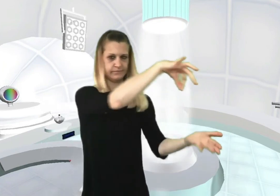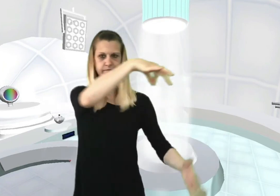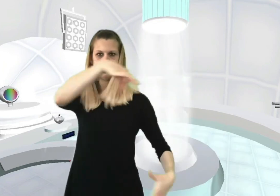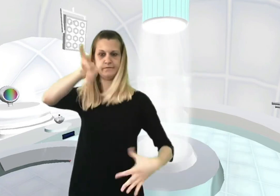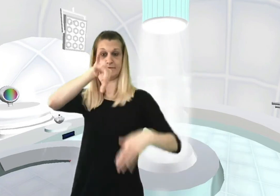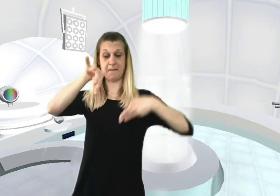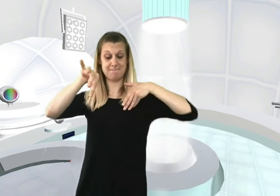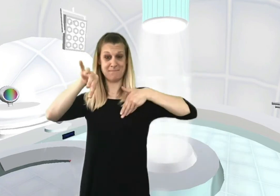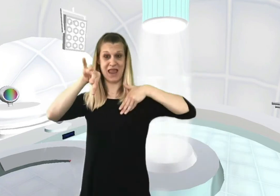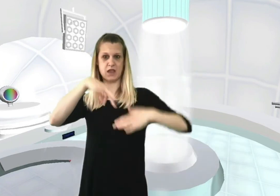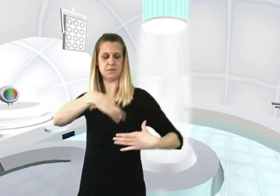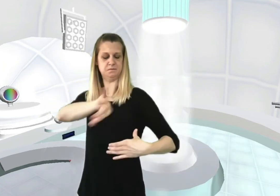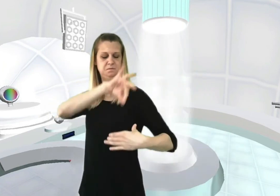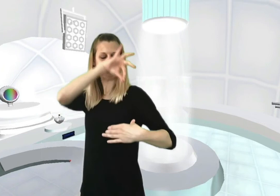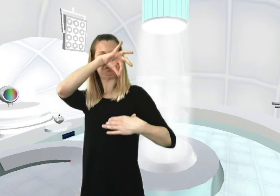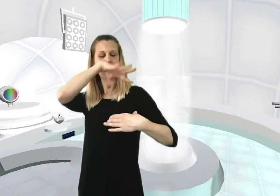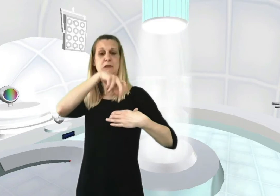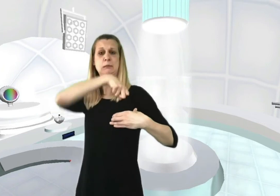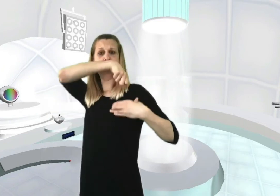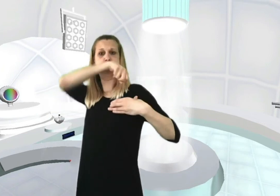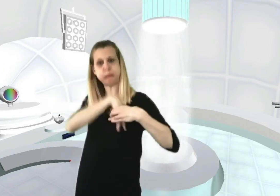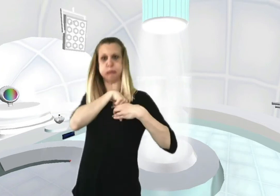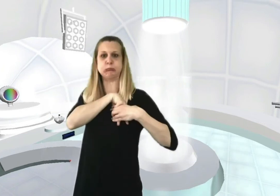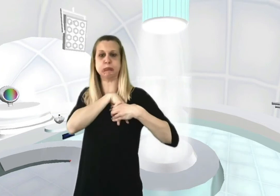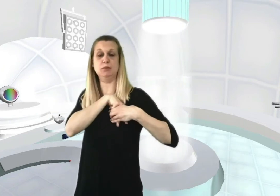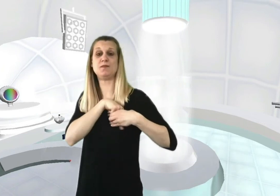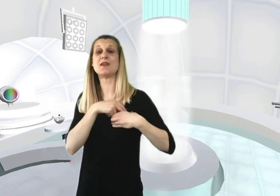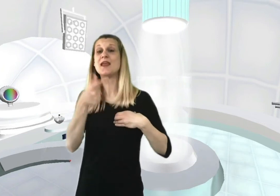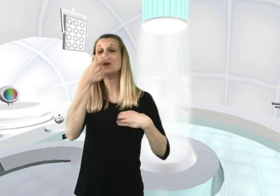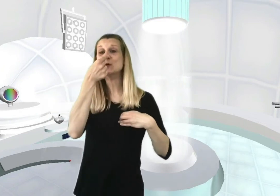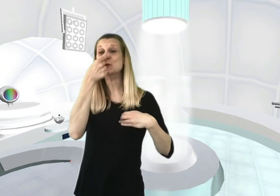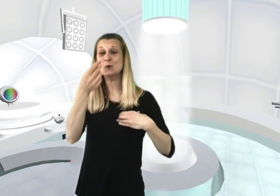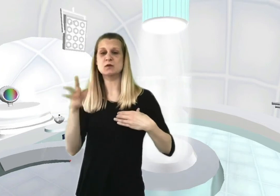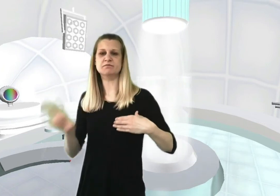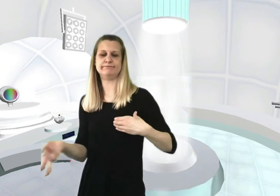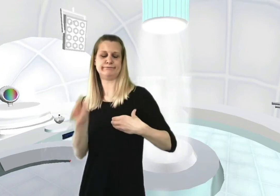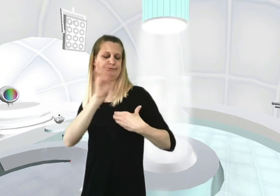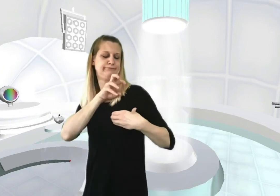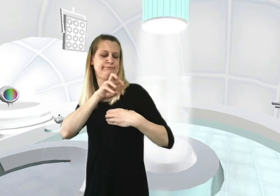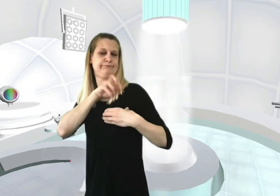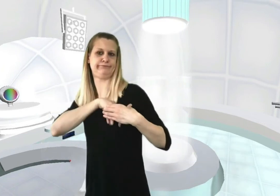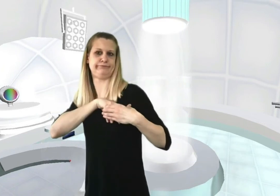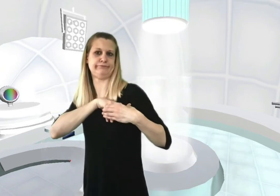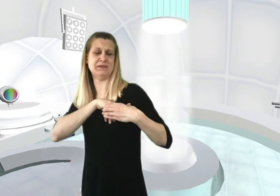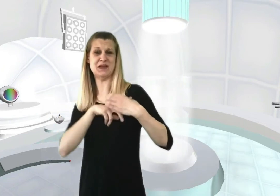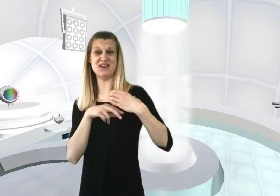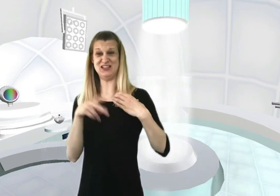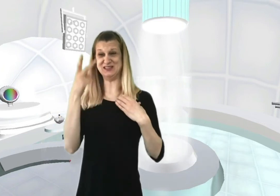into the breast pocket of his jacket and stuffed a handkerchief on top.